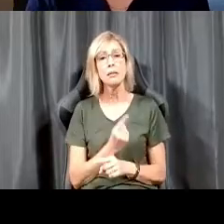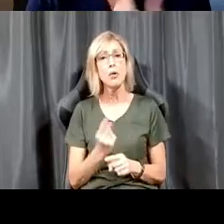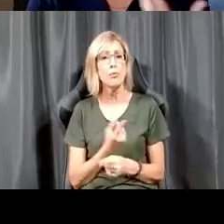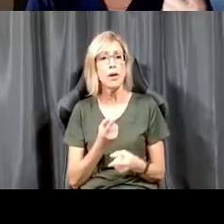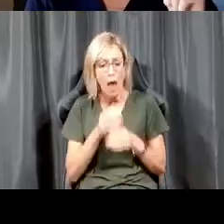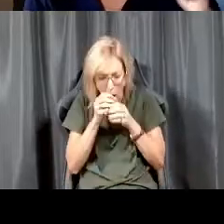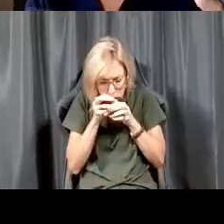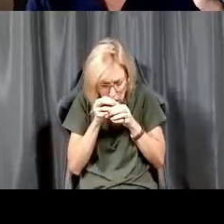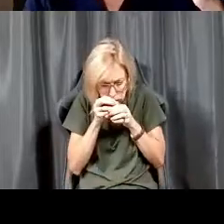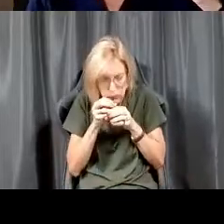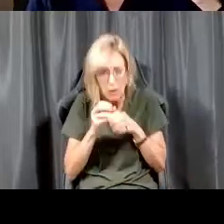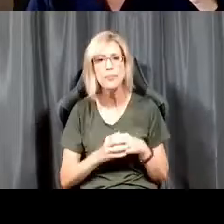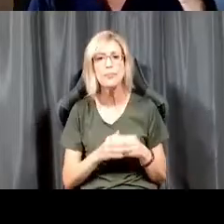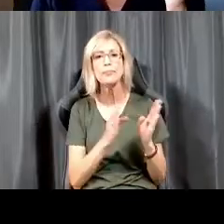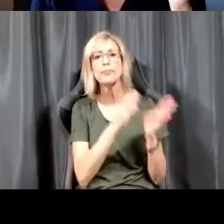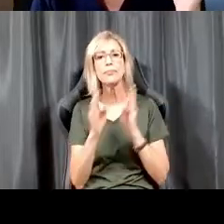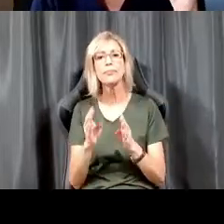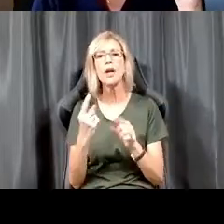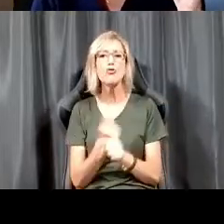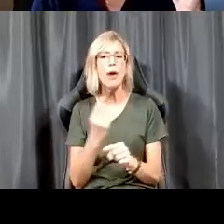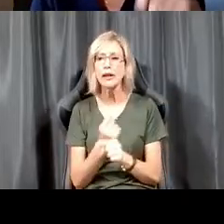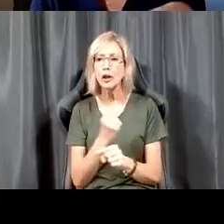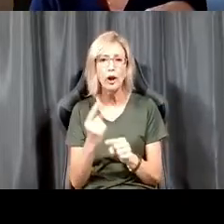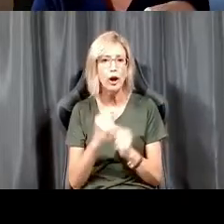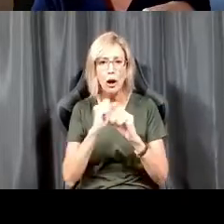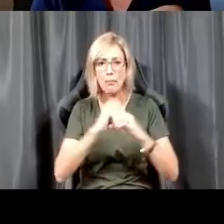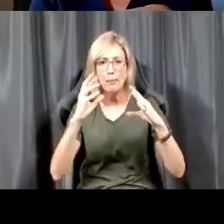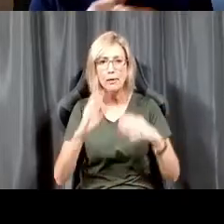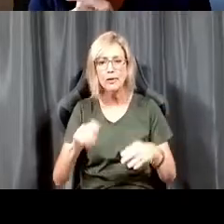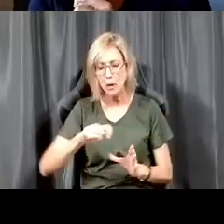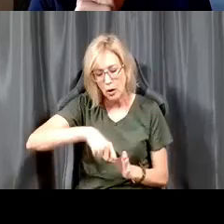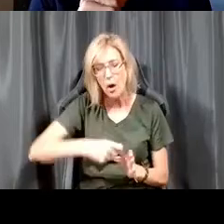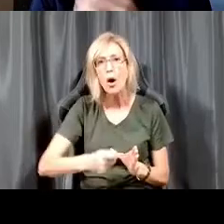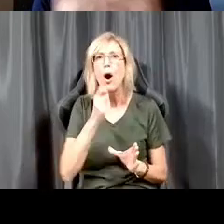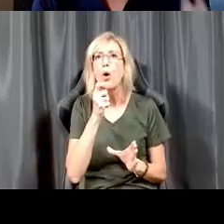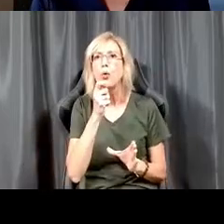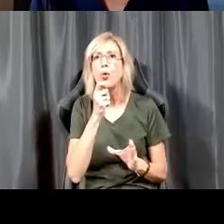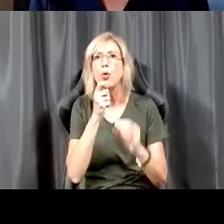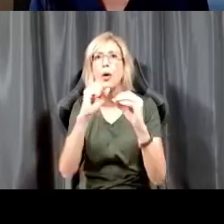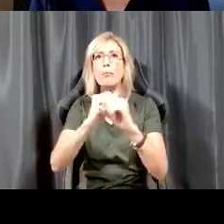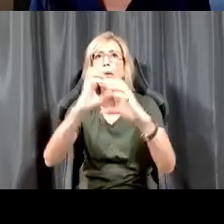Second picture we know regular bubbles with a wand. That you can below. Not everybody has those.